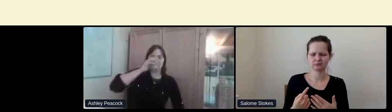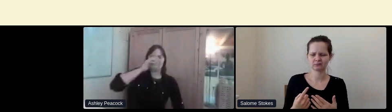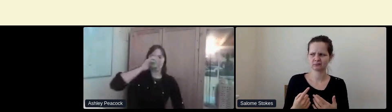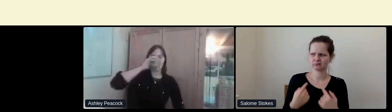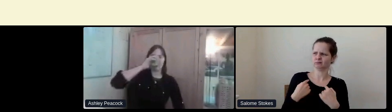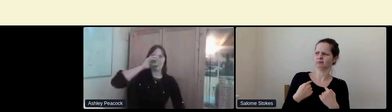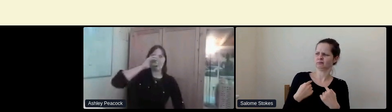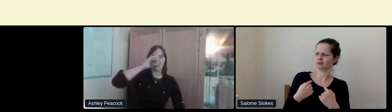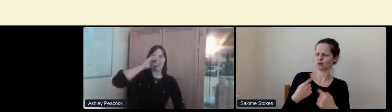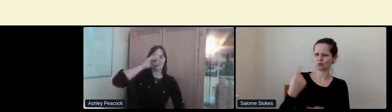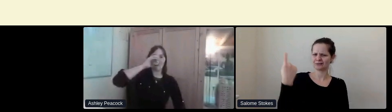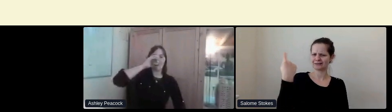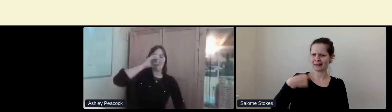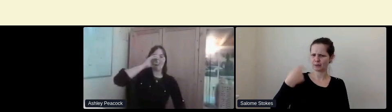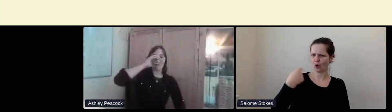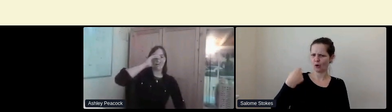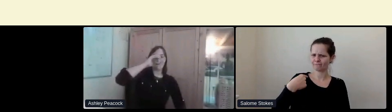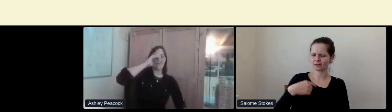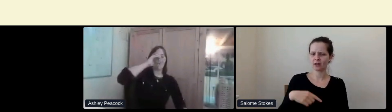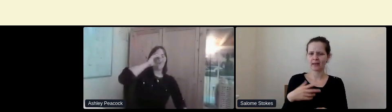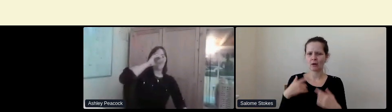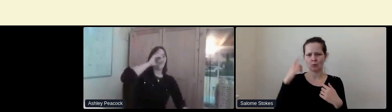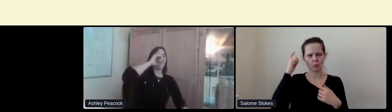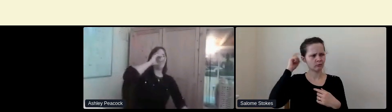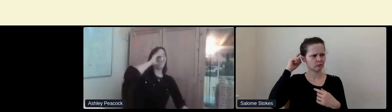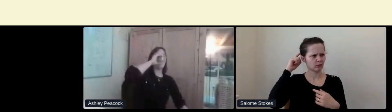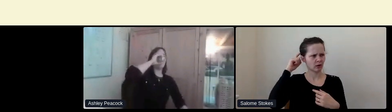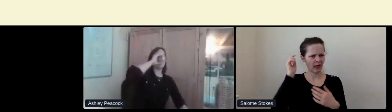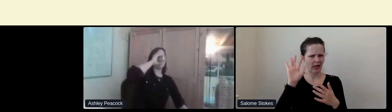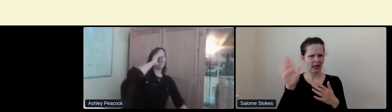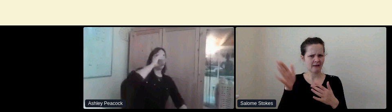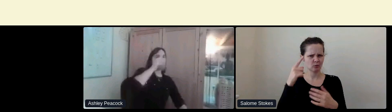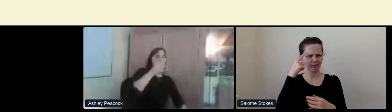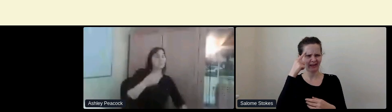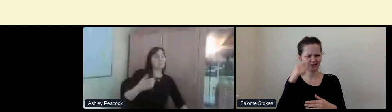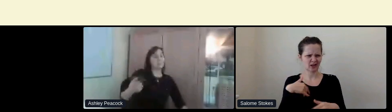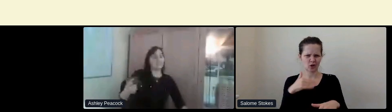I'm worrying that people are quietly judging whether I care about my job because actually